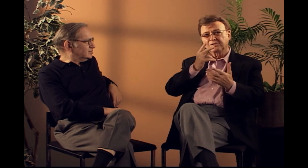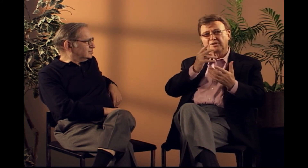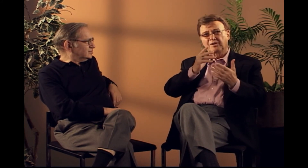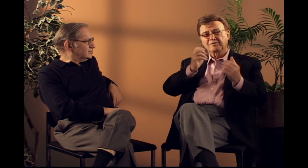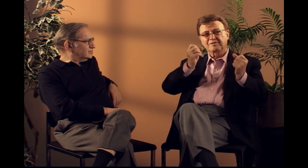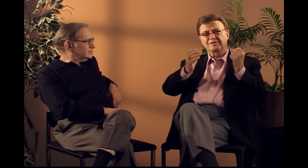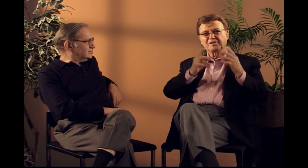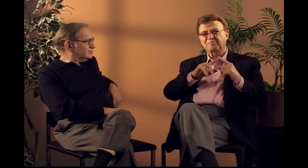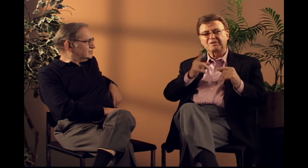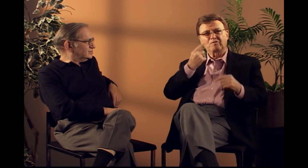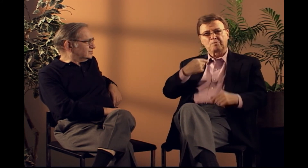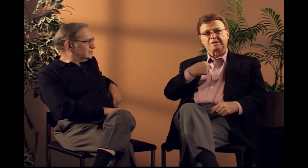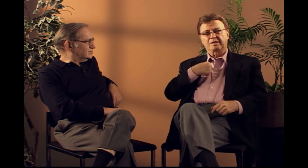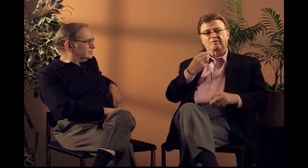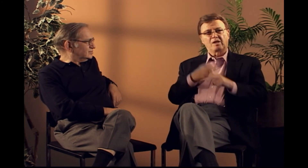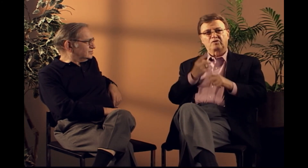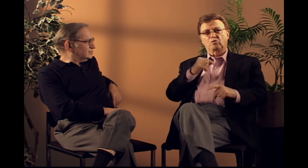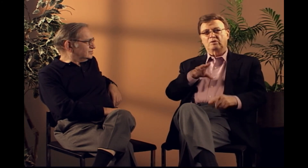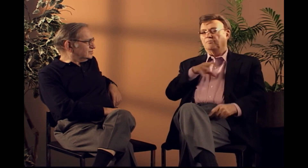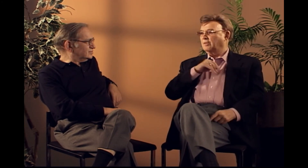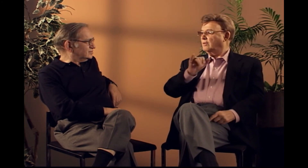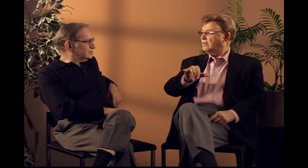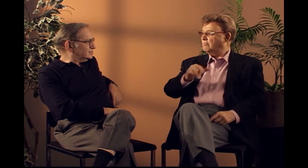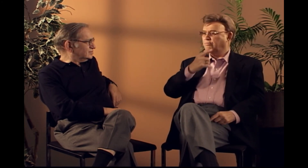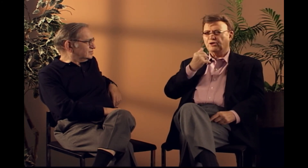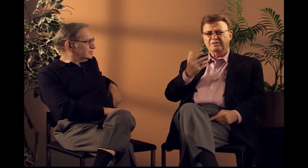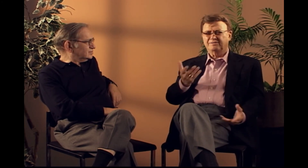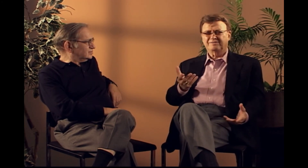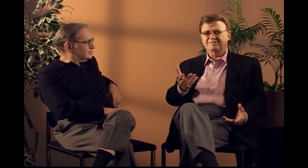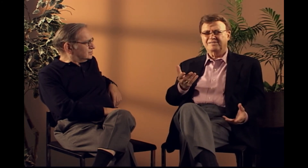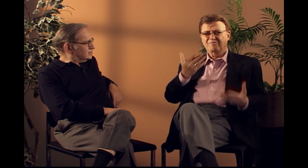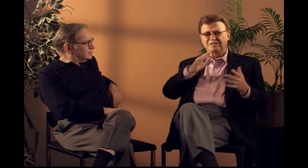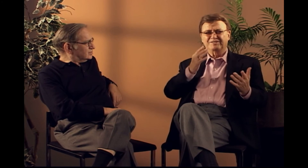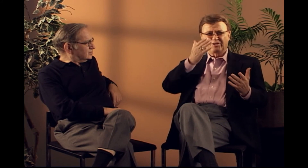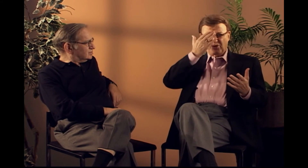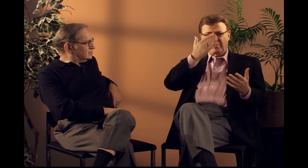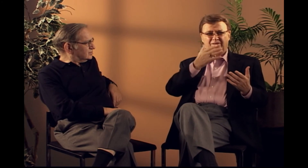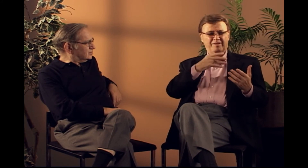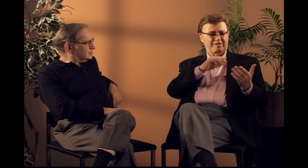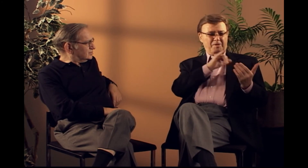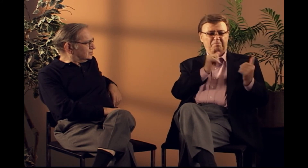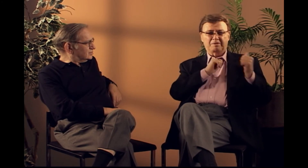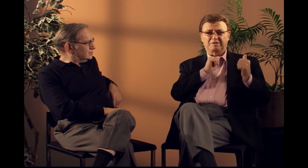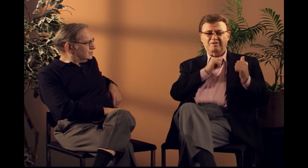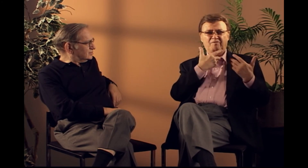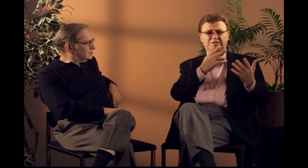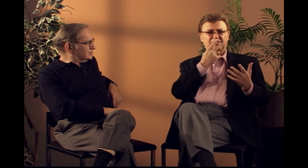If you've seen that, it's nice. You can see it, but for me, it's hard to really internalize